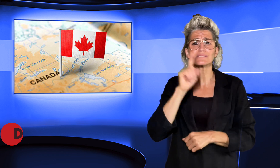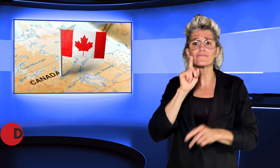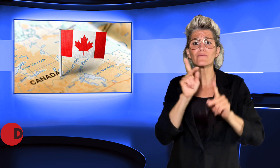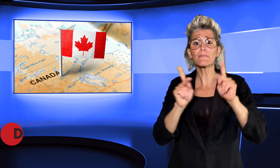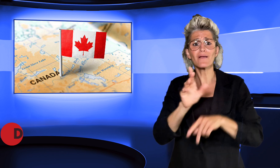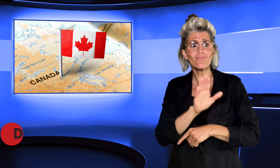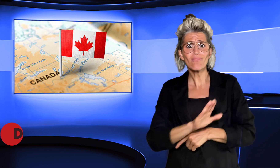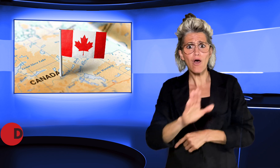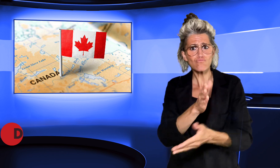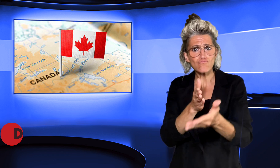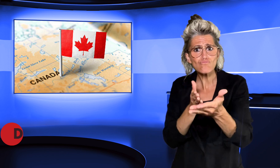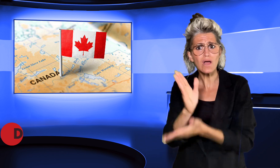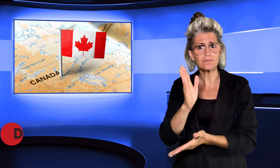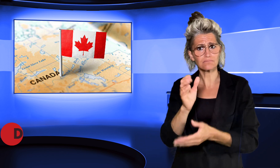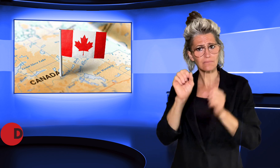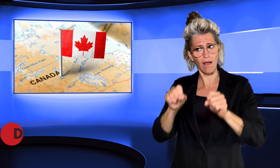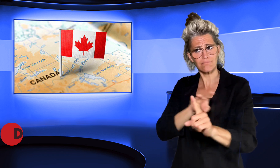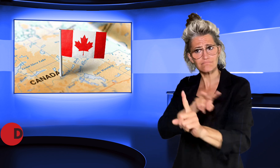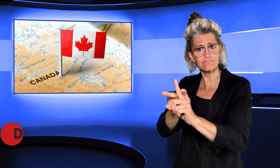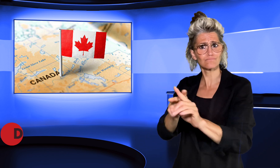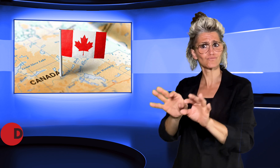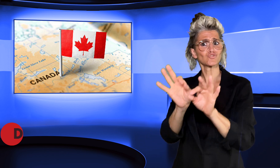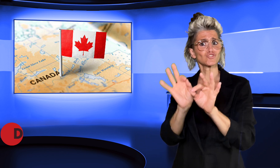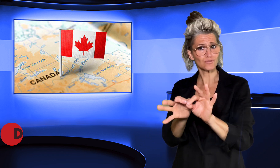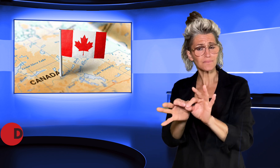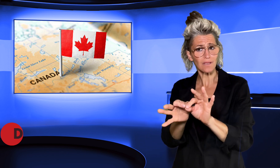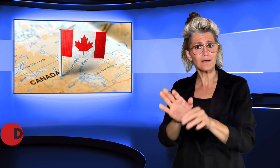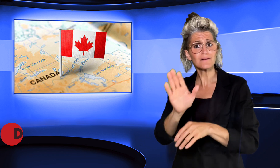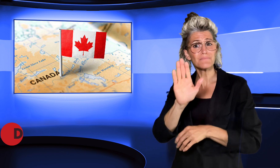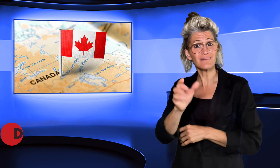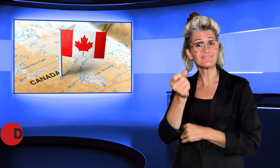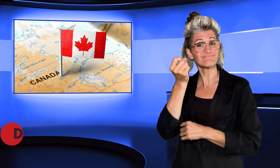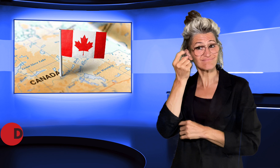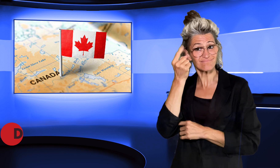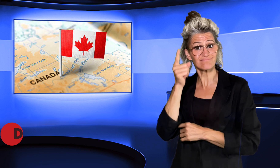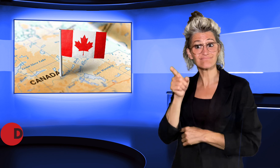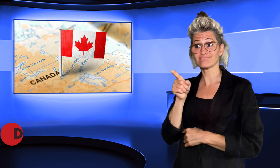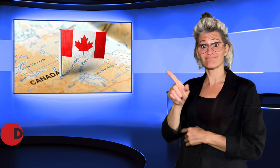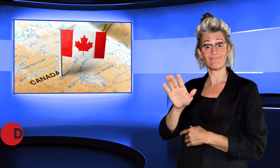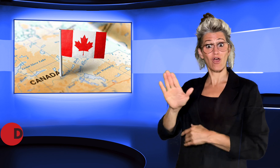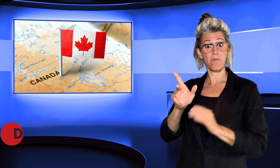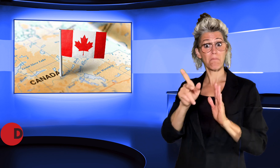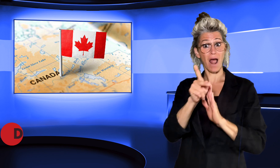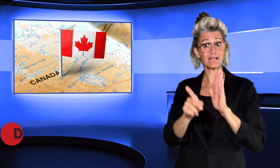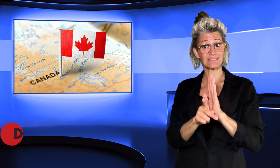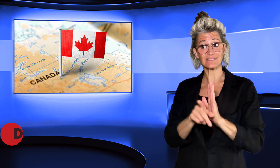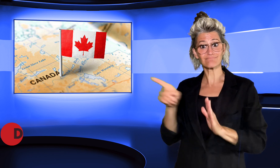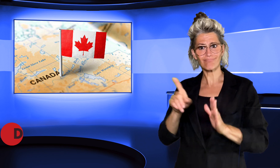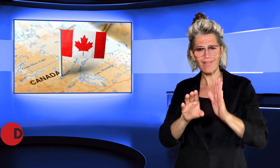to have an interpreter. But in developing and enforcing the policy,